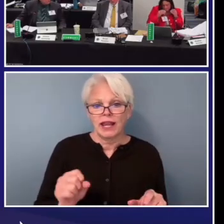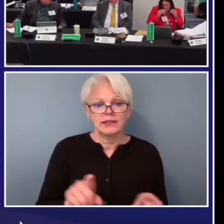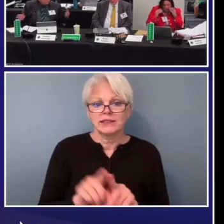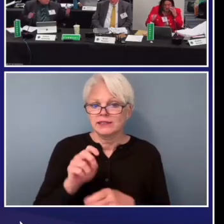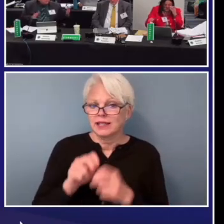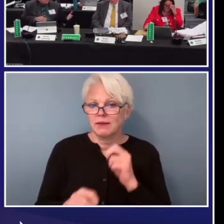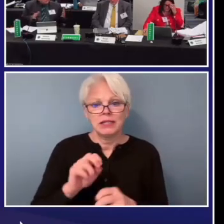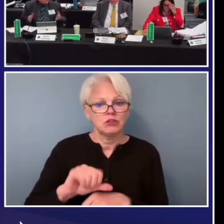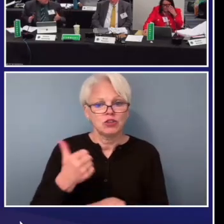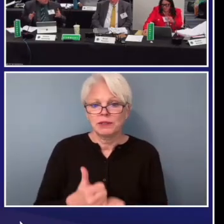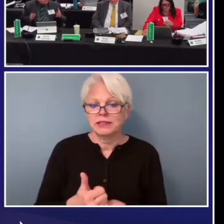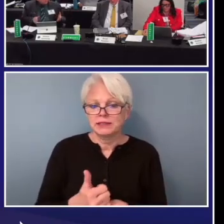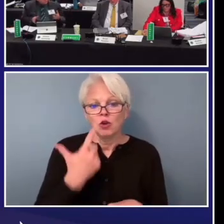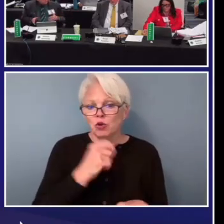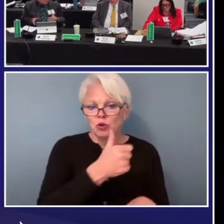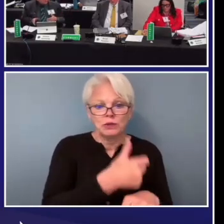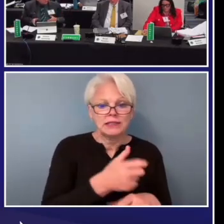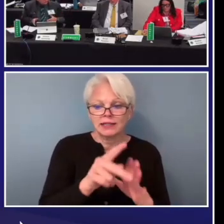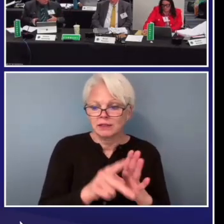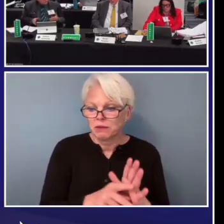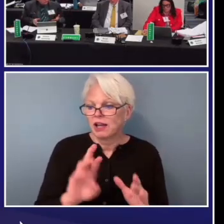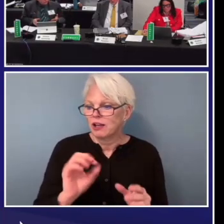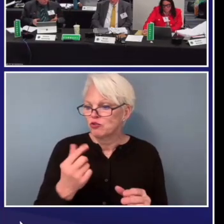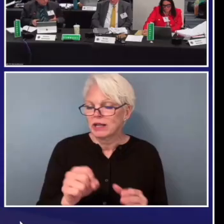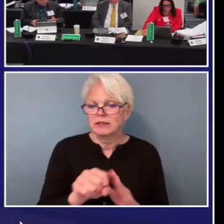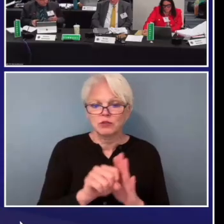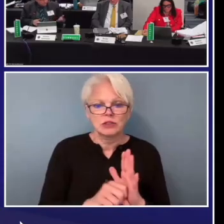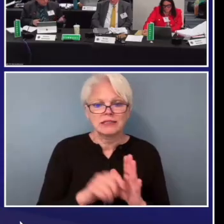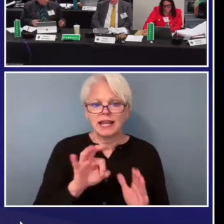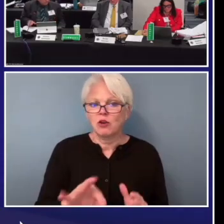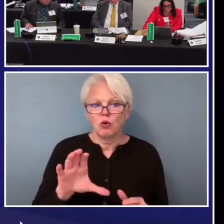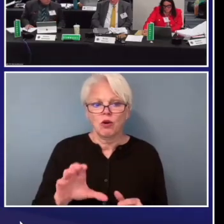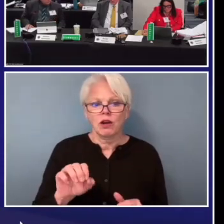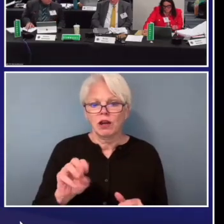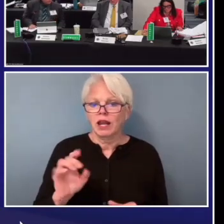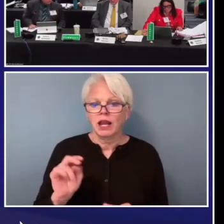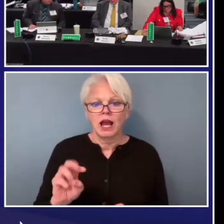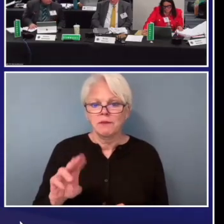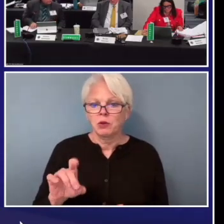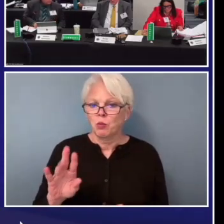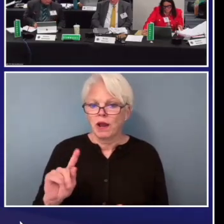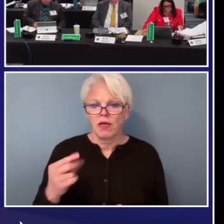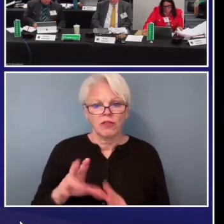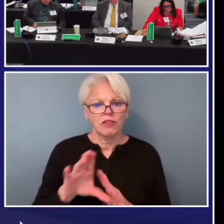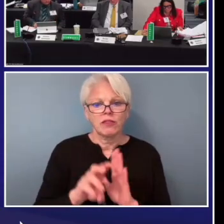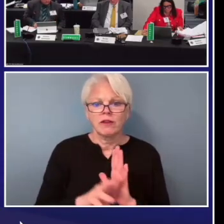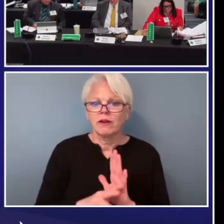of thing of who sets policies and regulations for a state or a commonwealth, and what is the role of professional association with that?